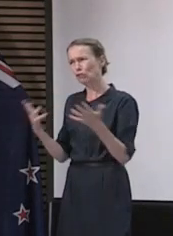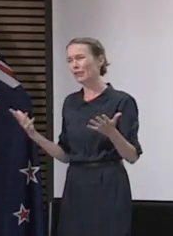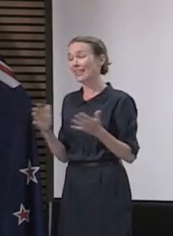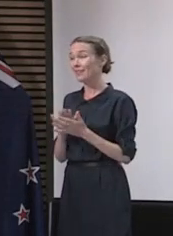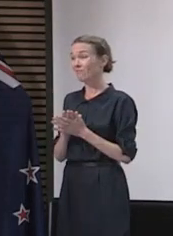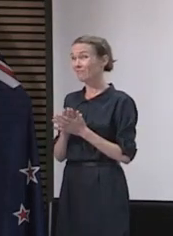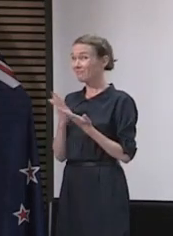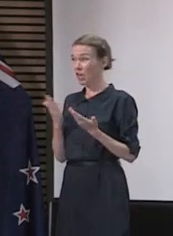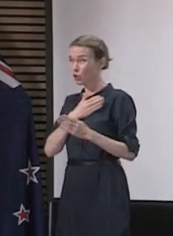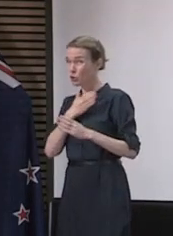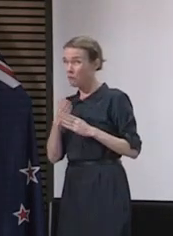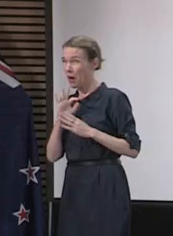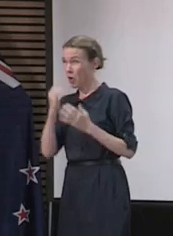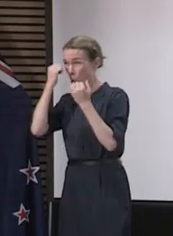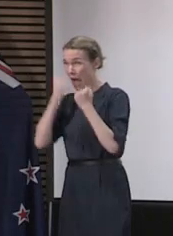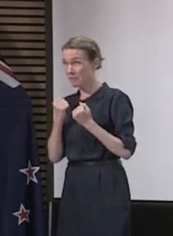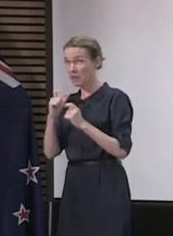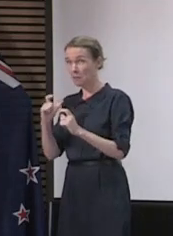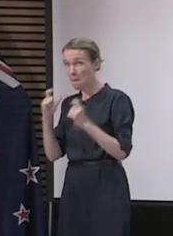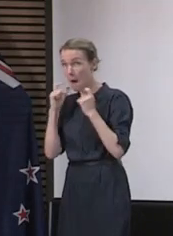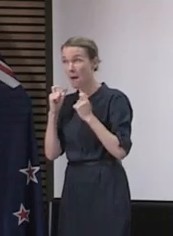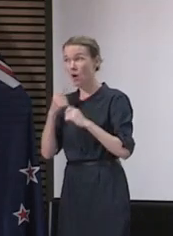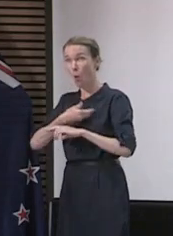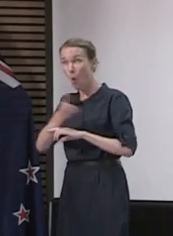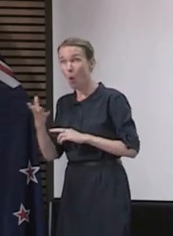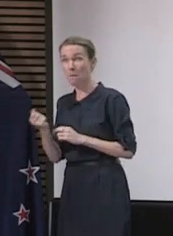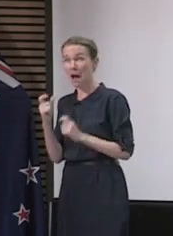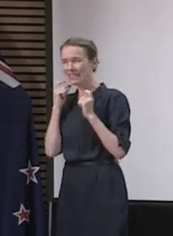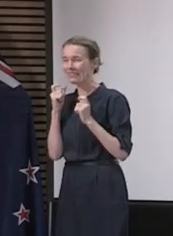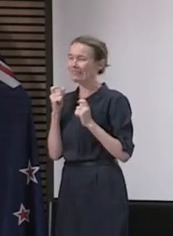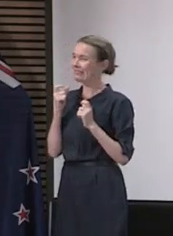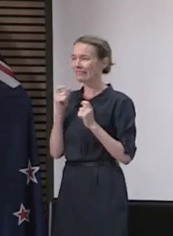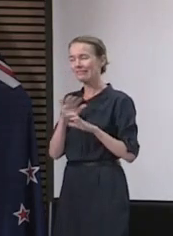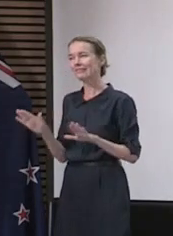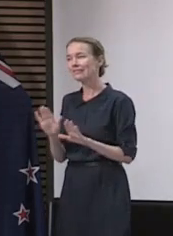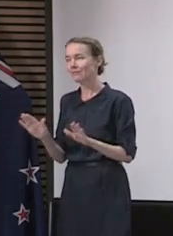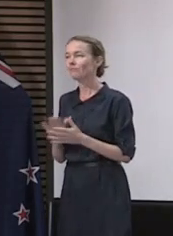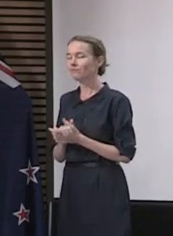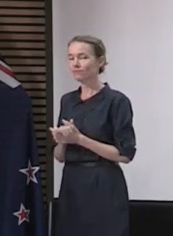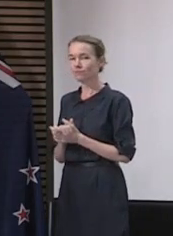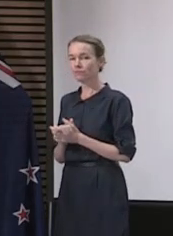They should know how to use it. But we don't think at this point there is any indication for routine use of masks in